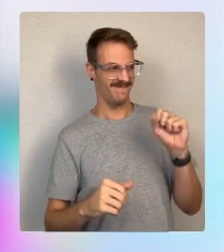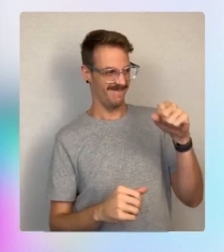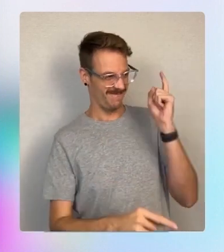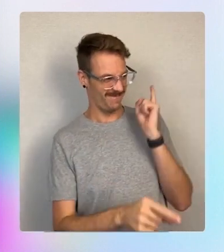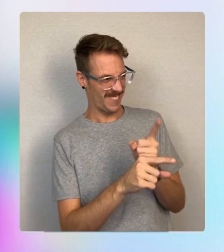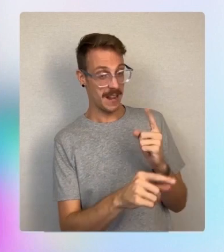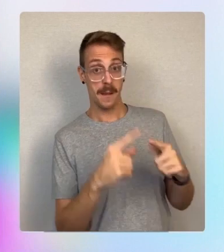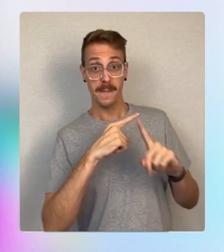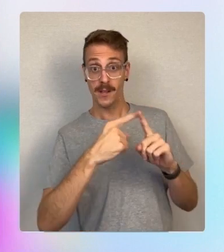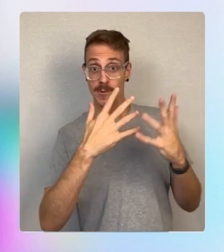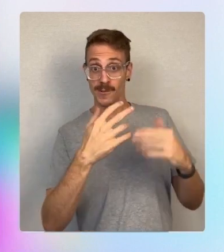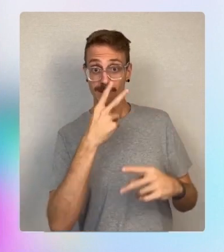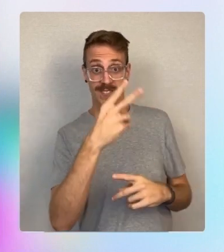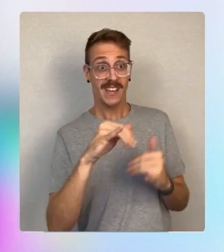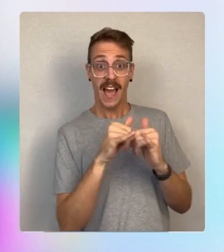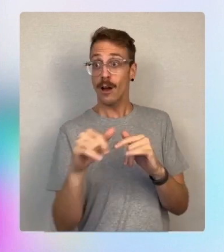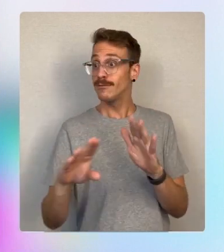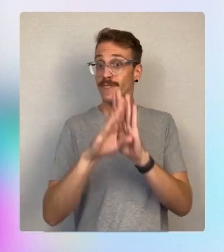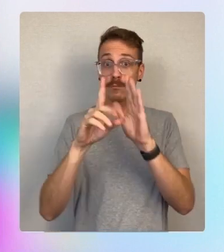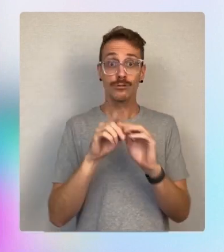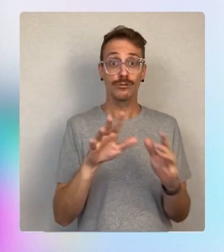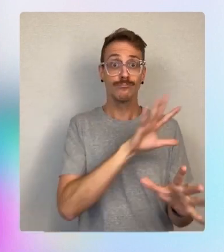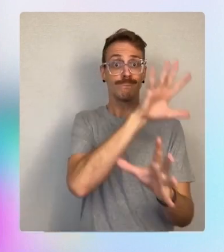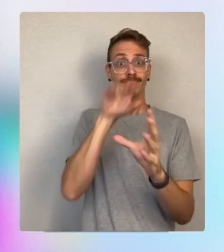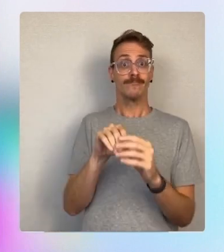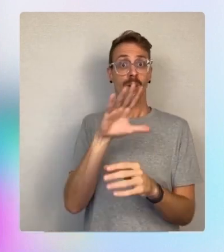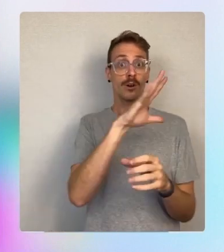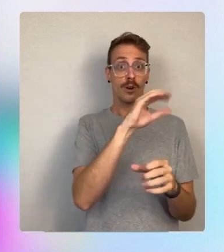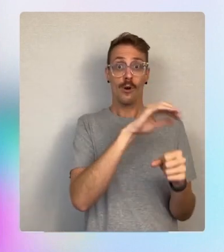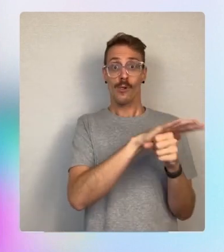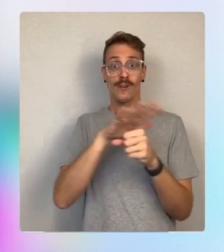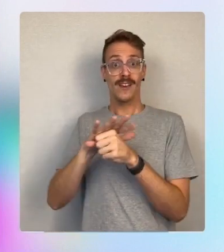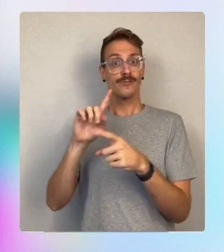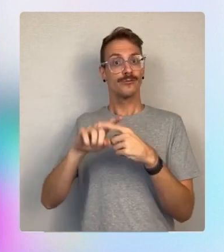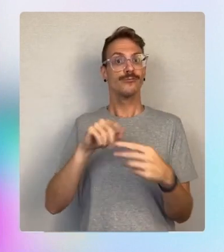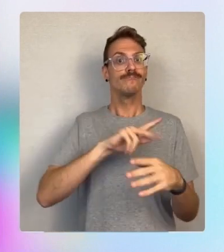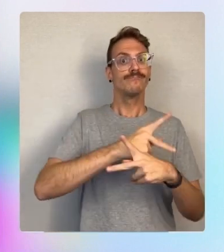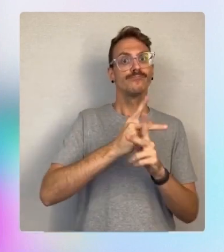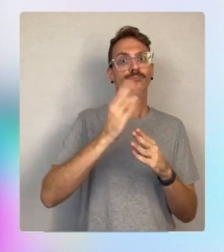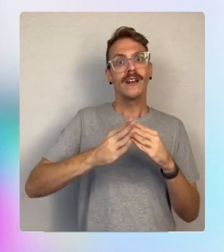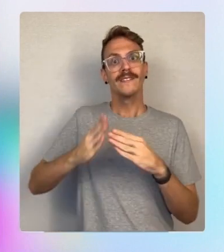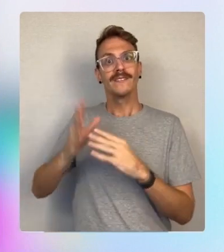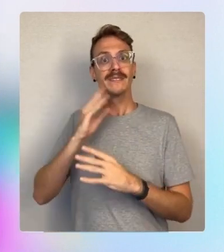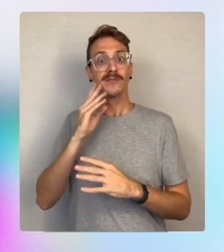to see how developers will bring co-location to productivity experiences. We're working on this too.